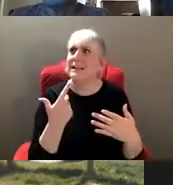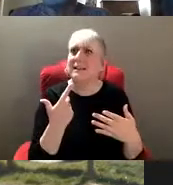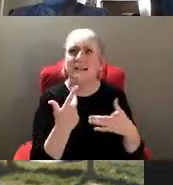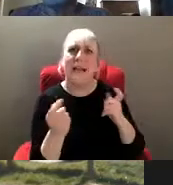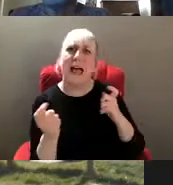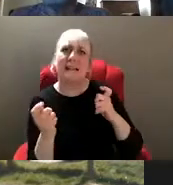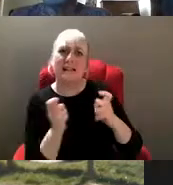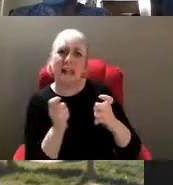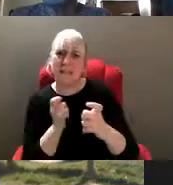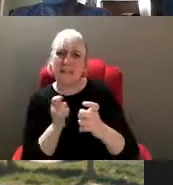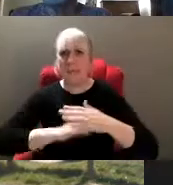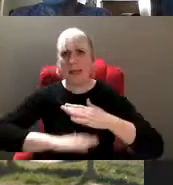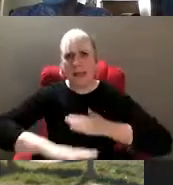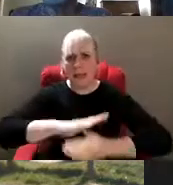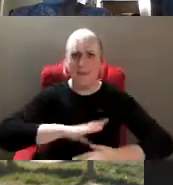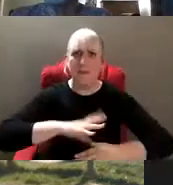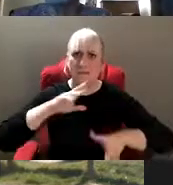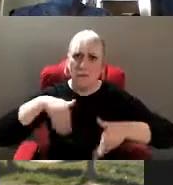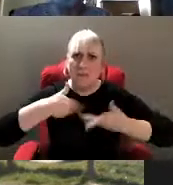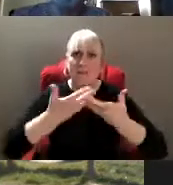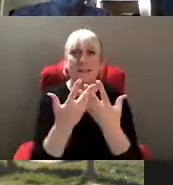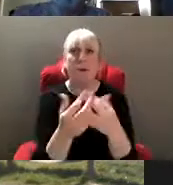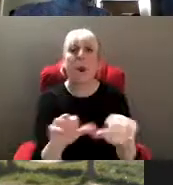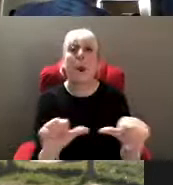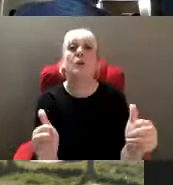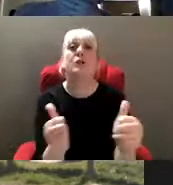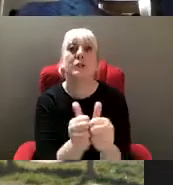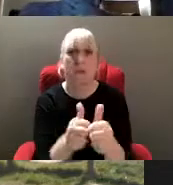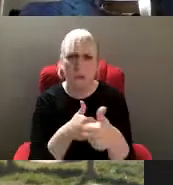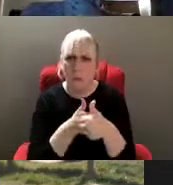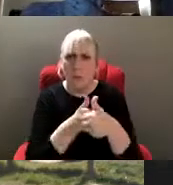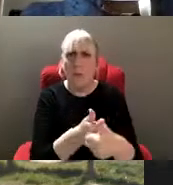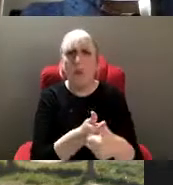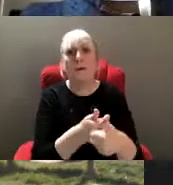a you know solutions to support people with disabilities to face this sort of